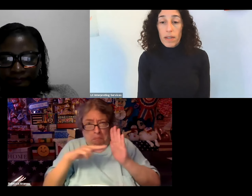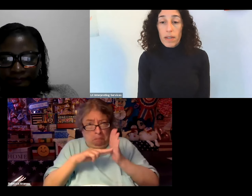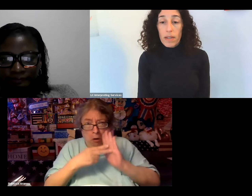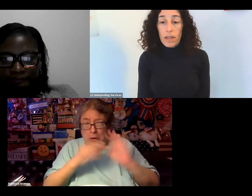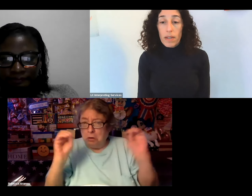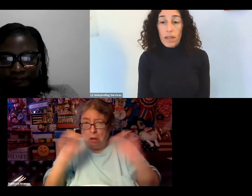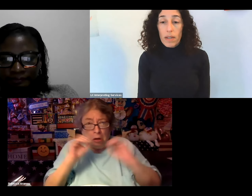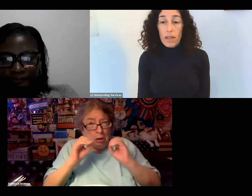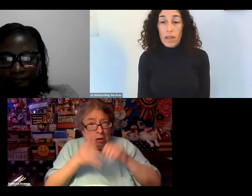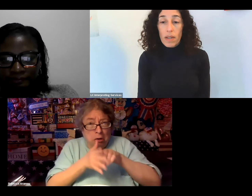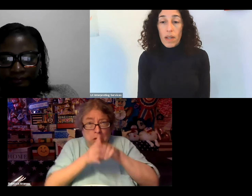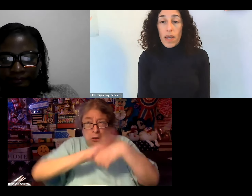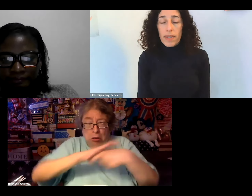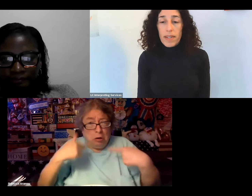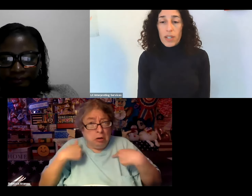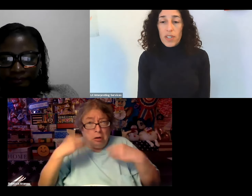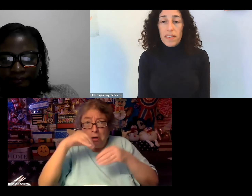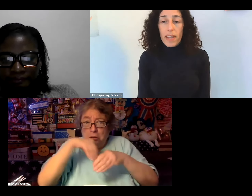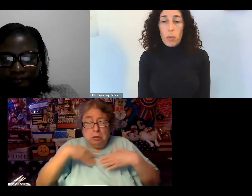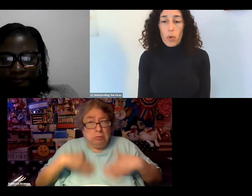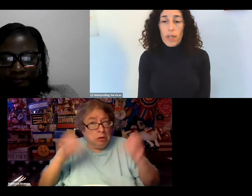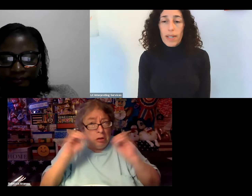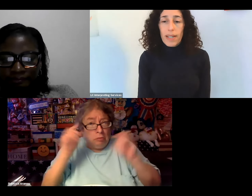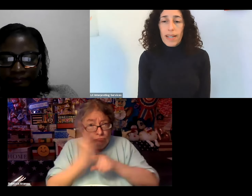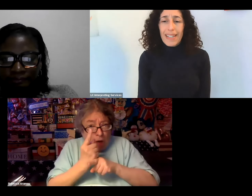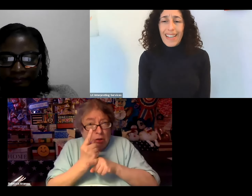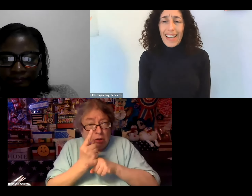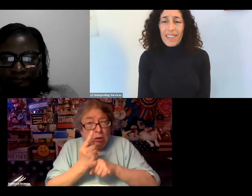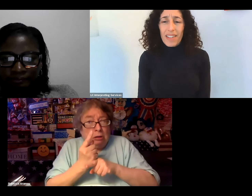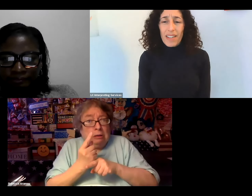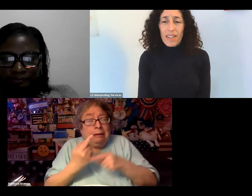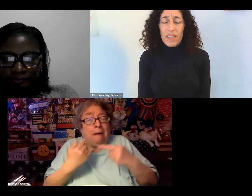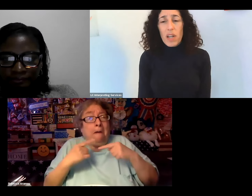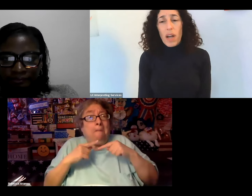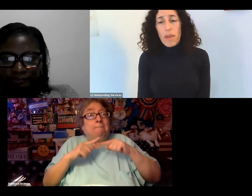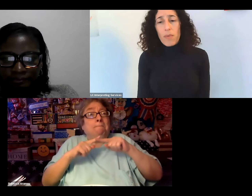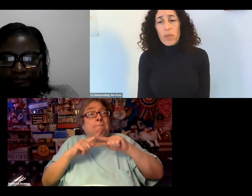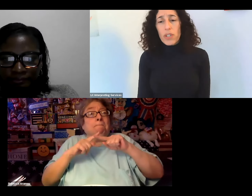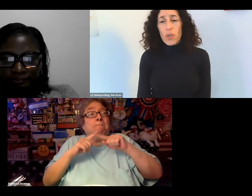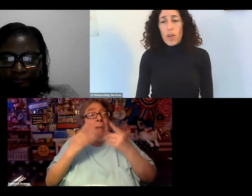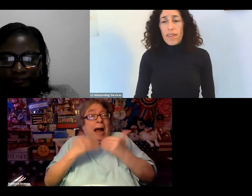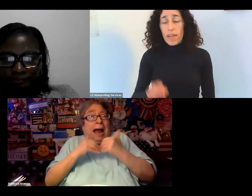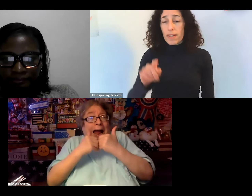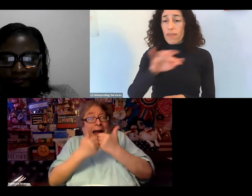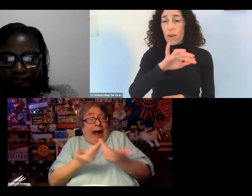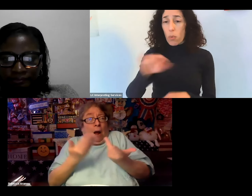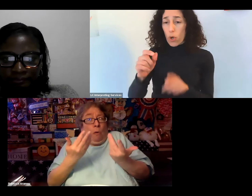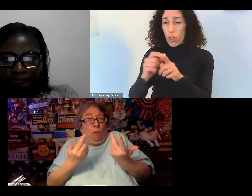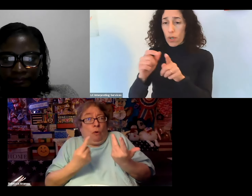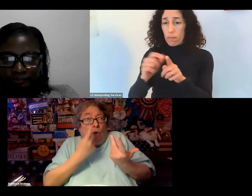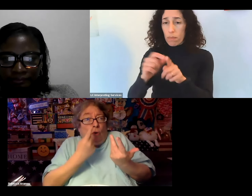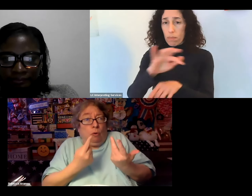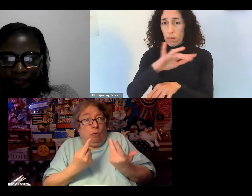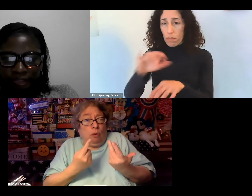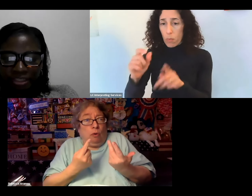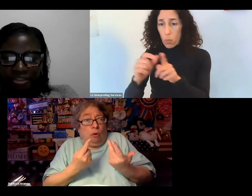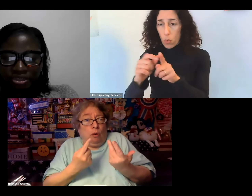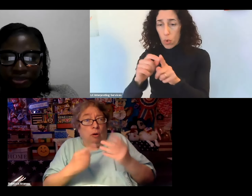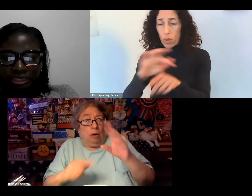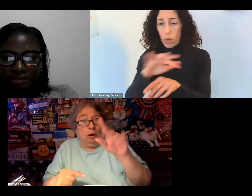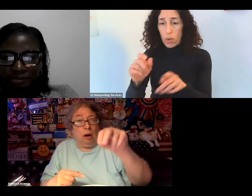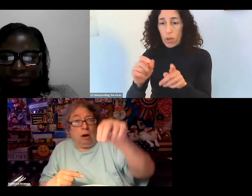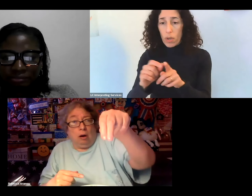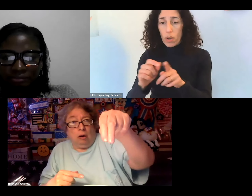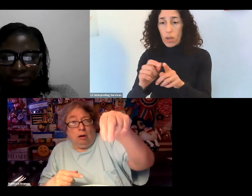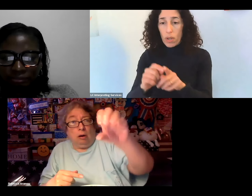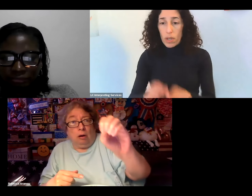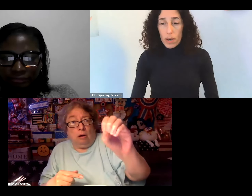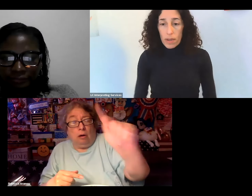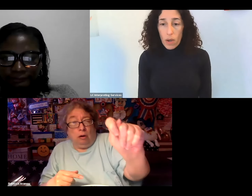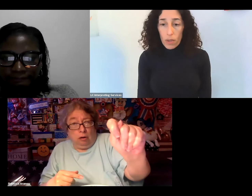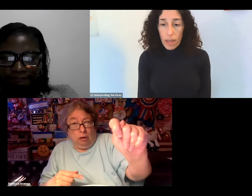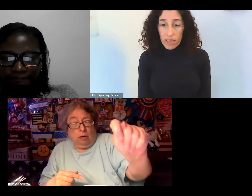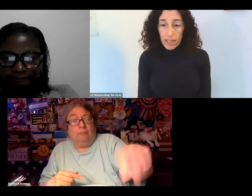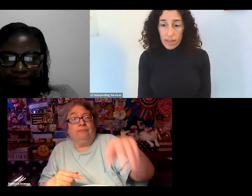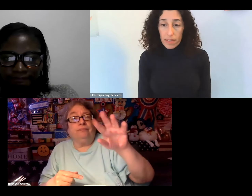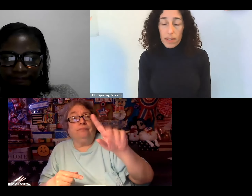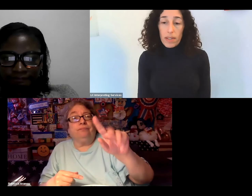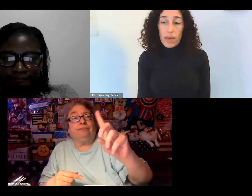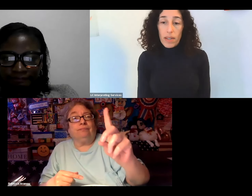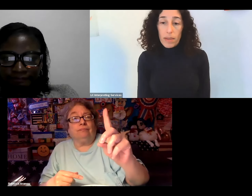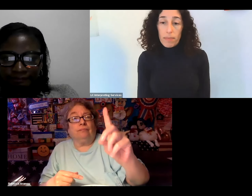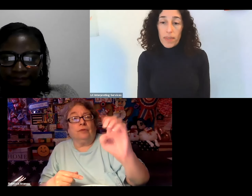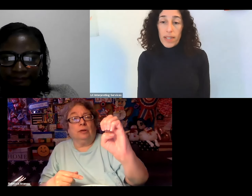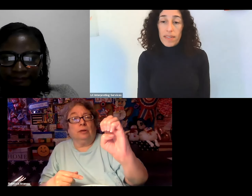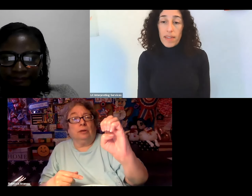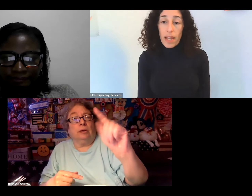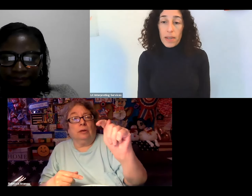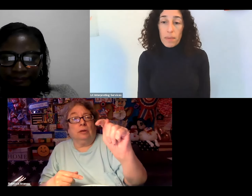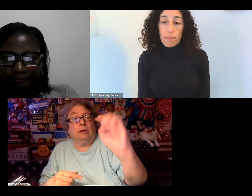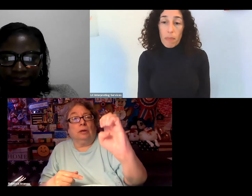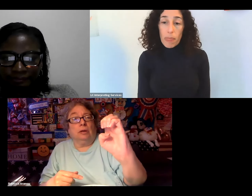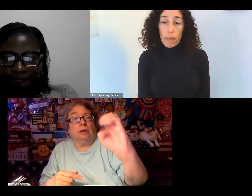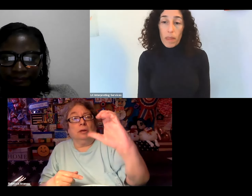Indeterminant?